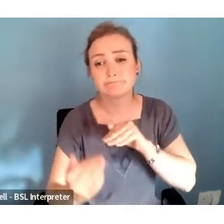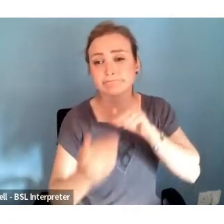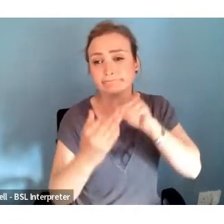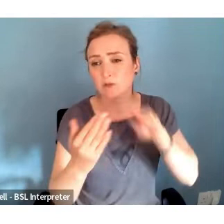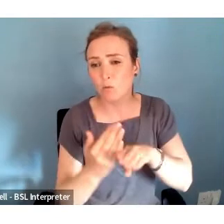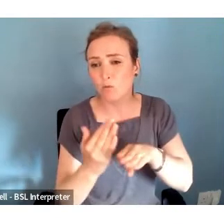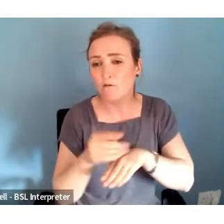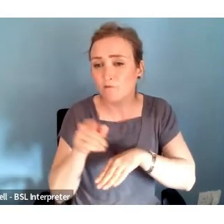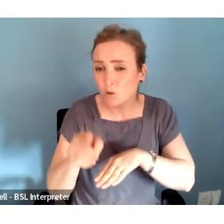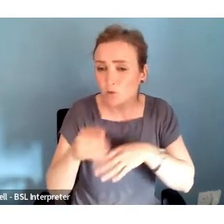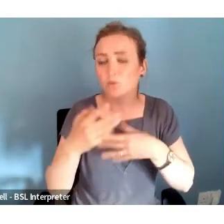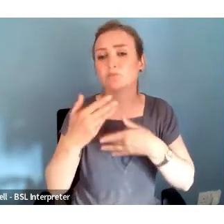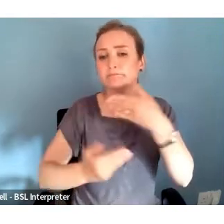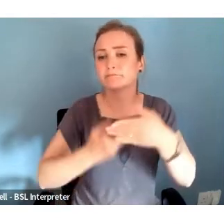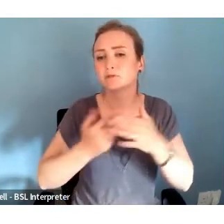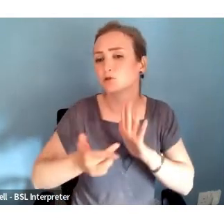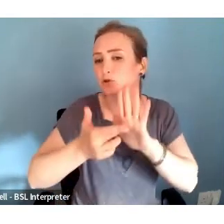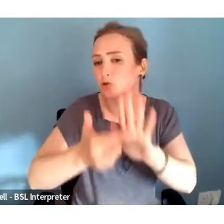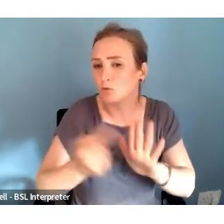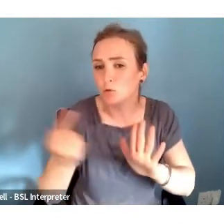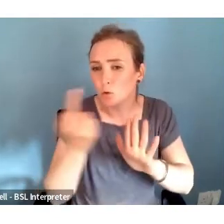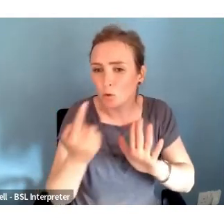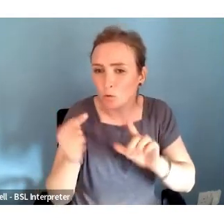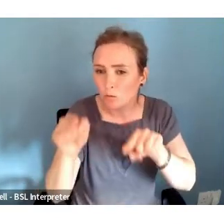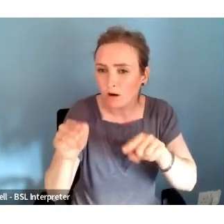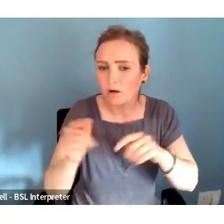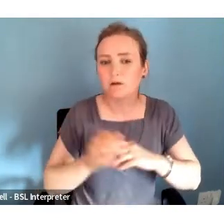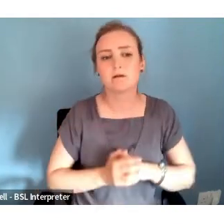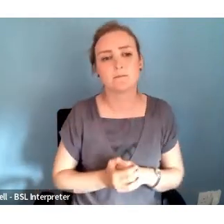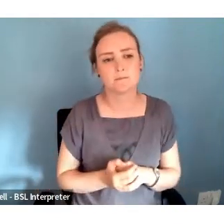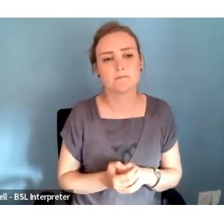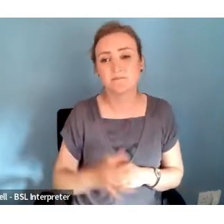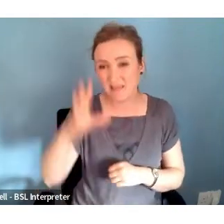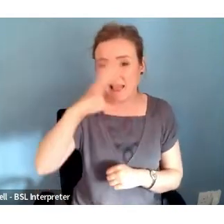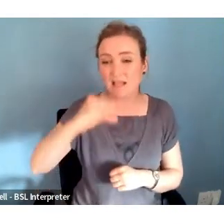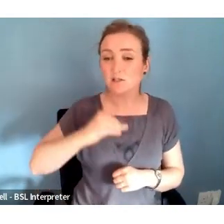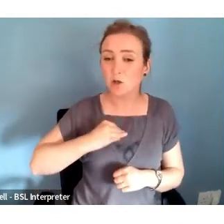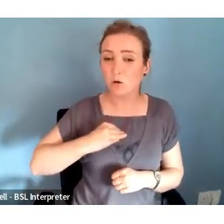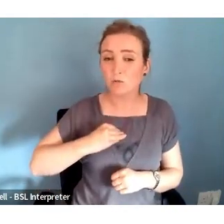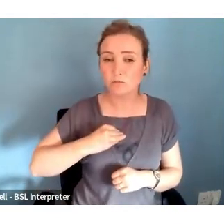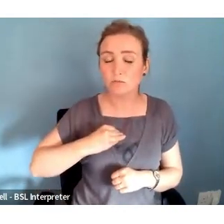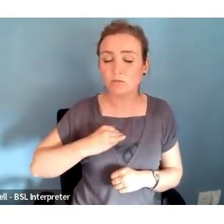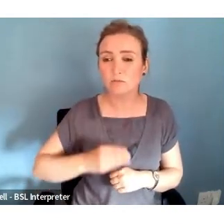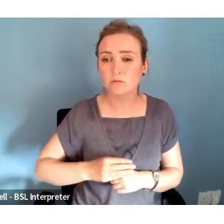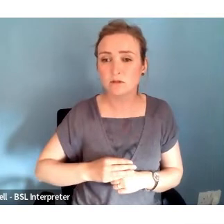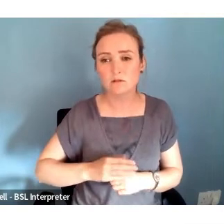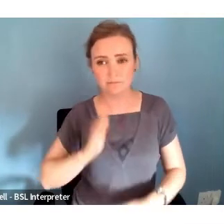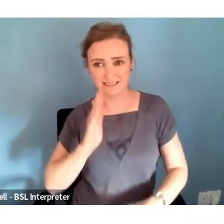singling out disabled people to say are you disabled , tell us. What you are saying is all candidates